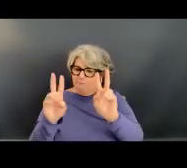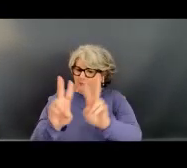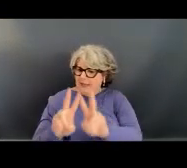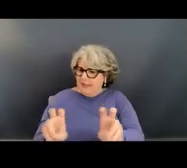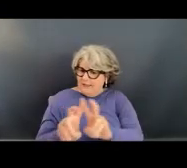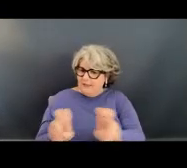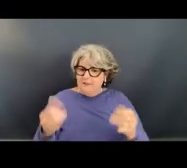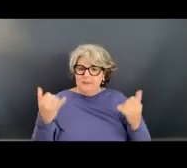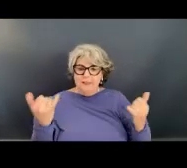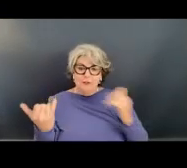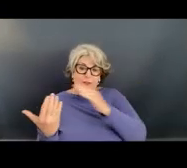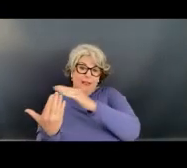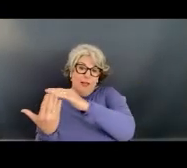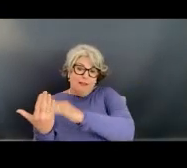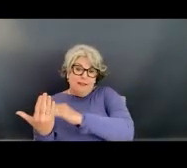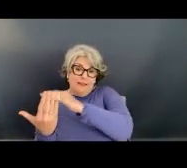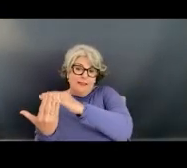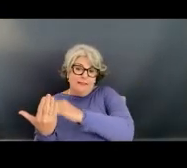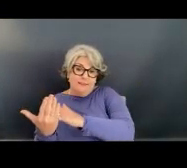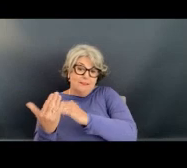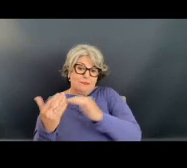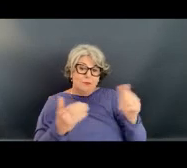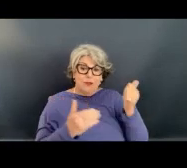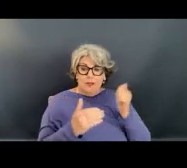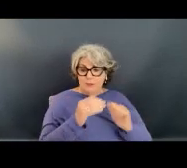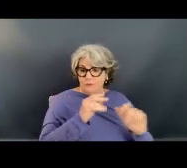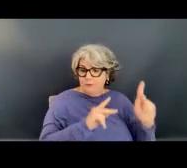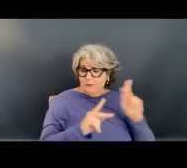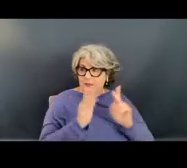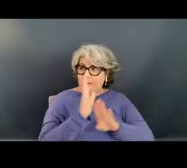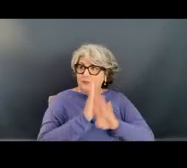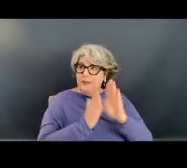their existing lessons or those of their peers and develop new